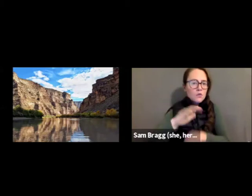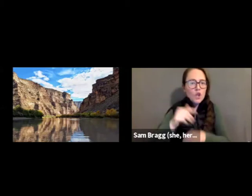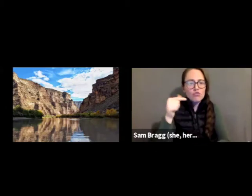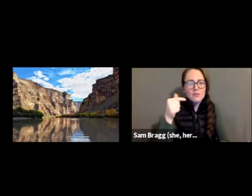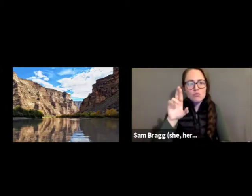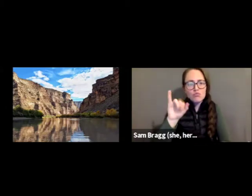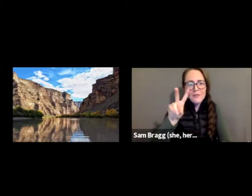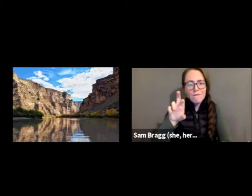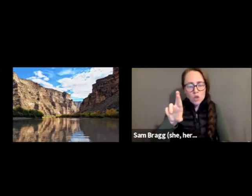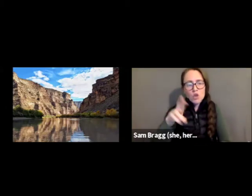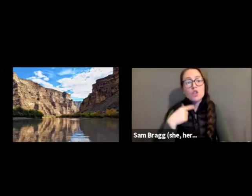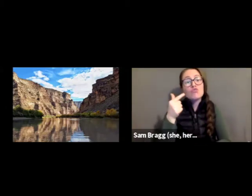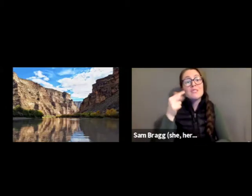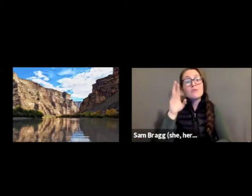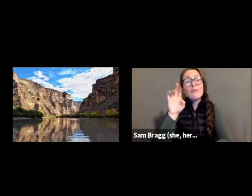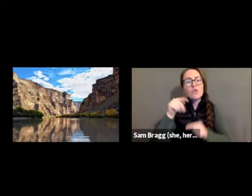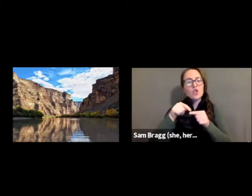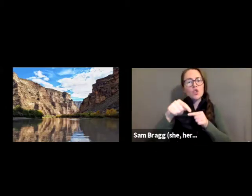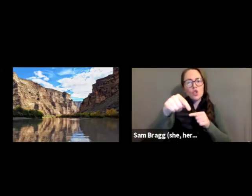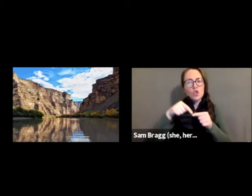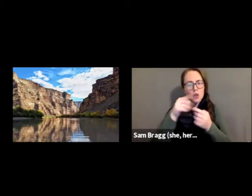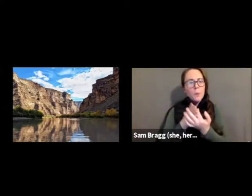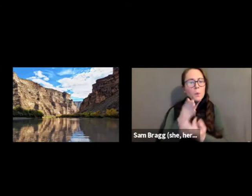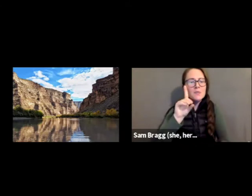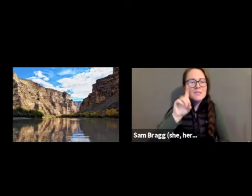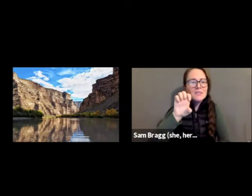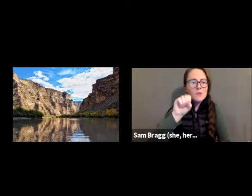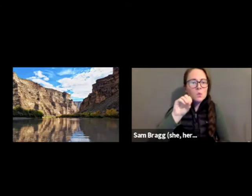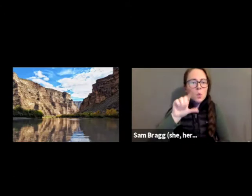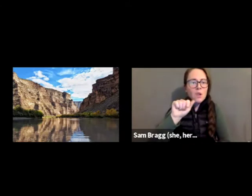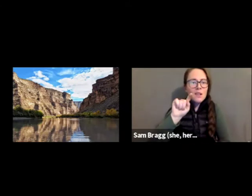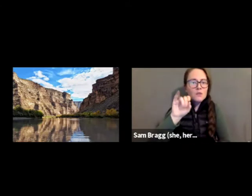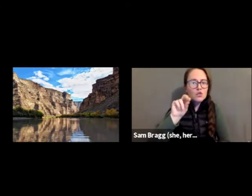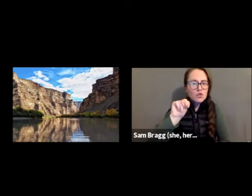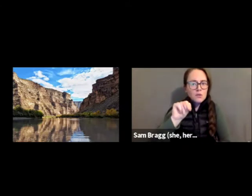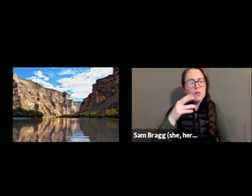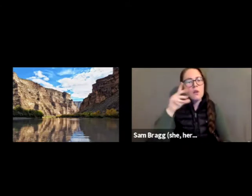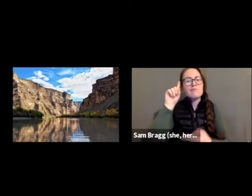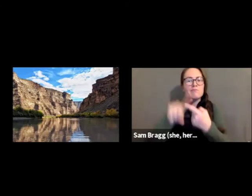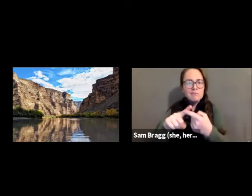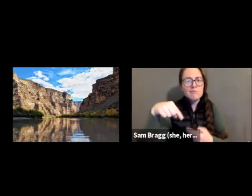We were doing 84 miles on the Green River. The Green River goes through the desolation